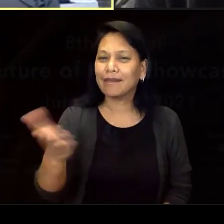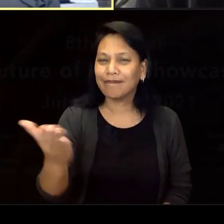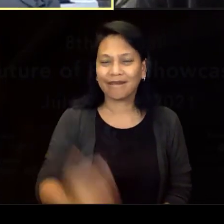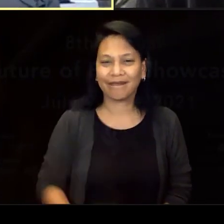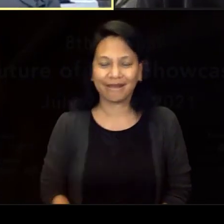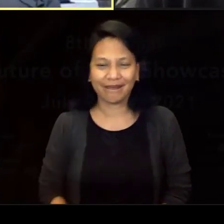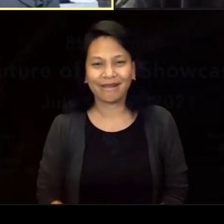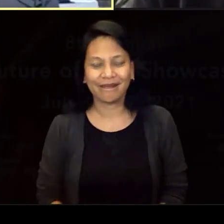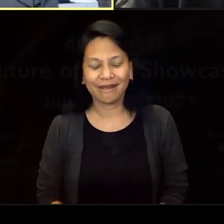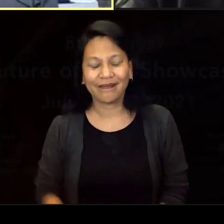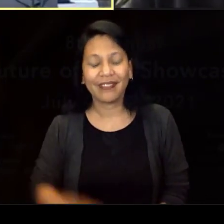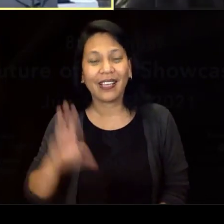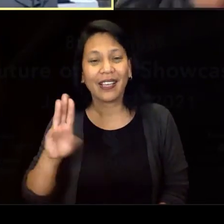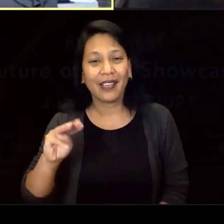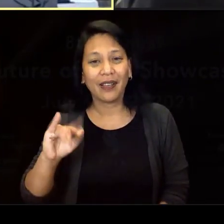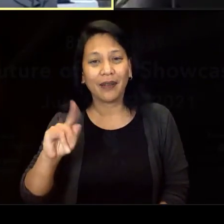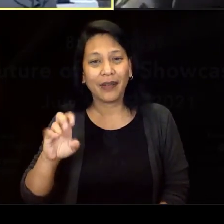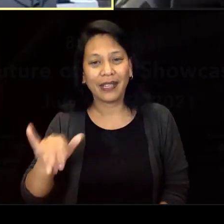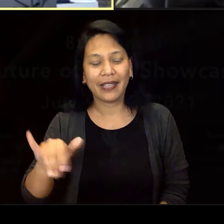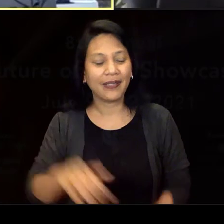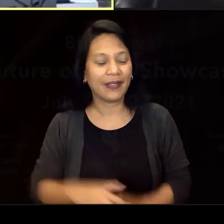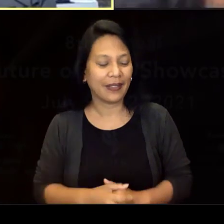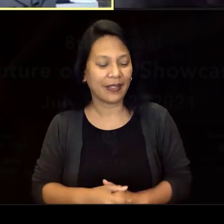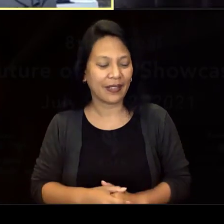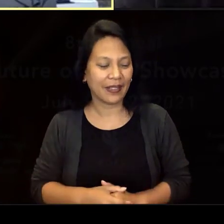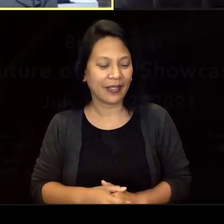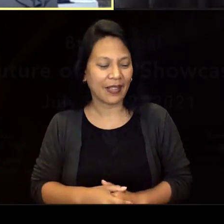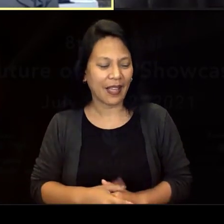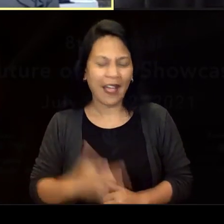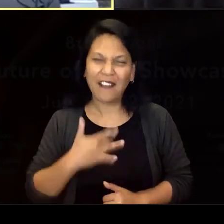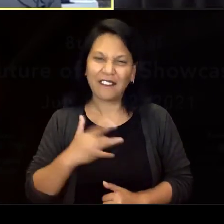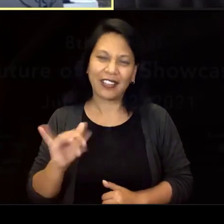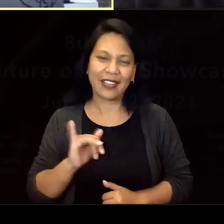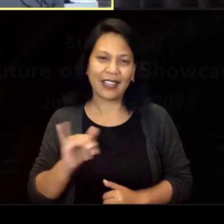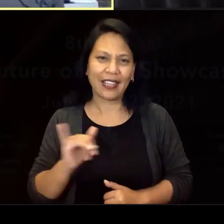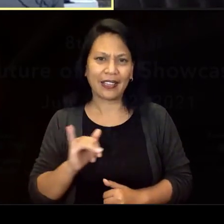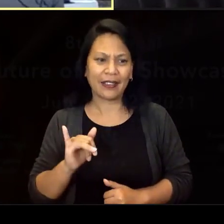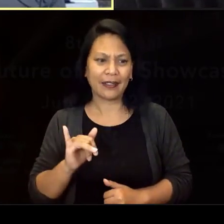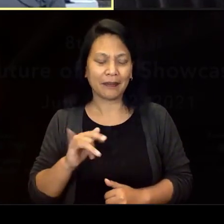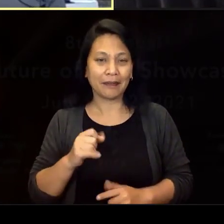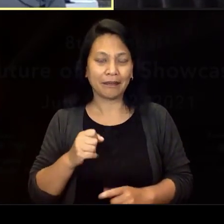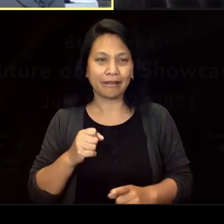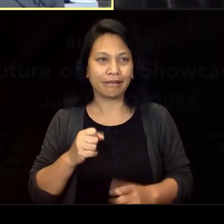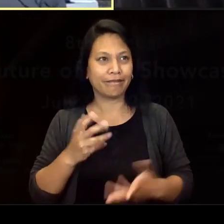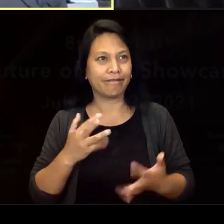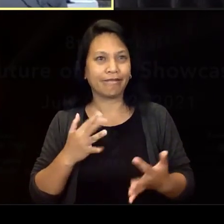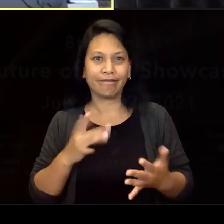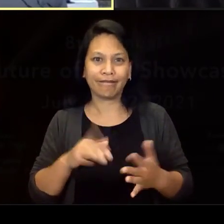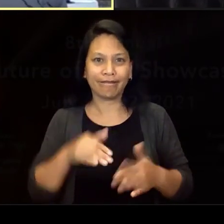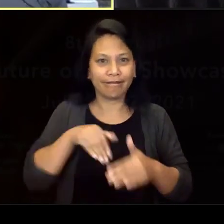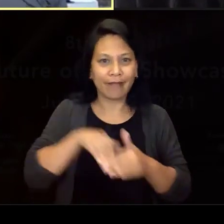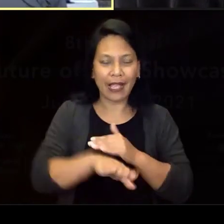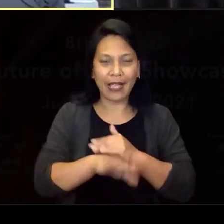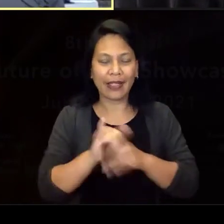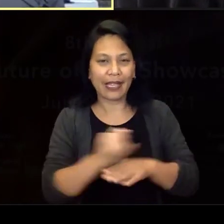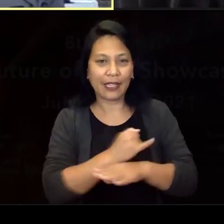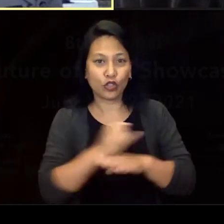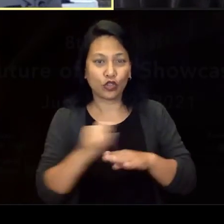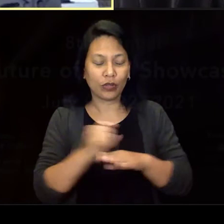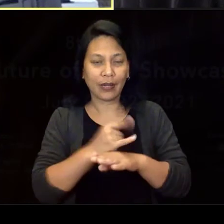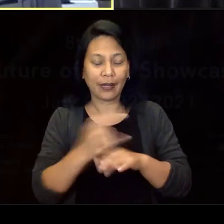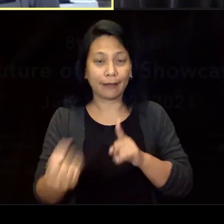For me, like, I guess kind of falling into this industry was kind of like almost an accident for me.